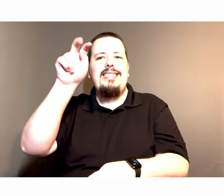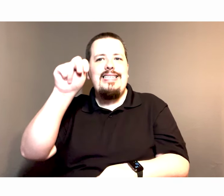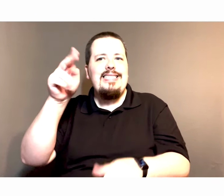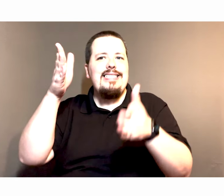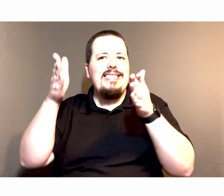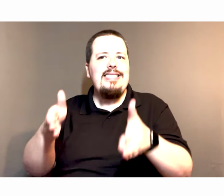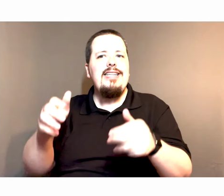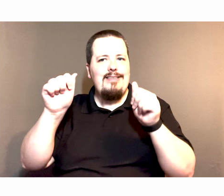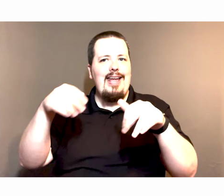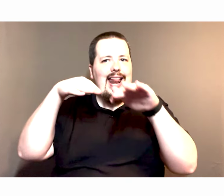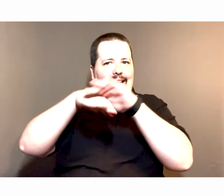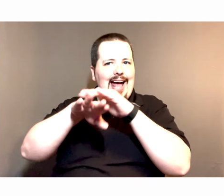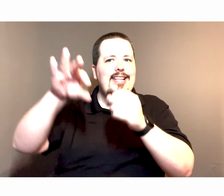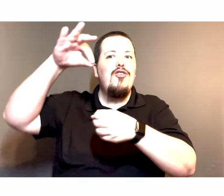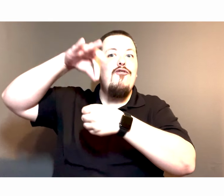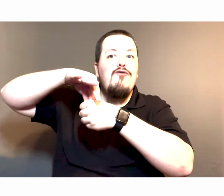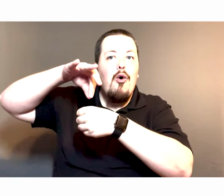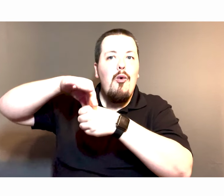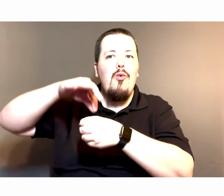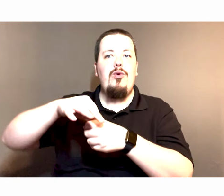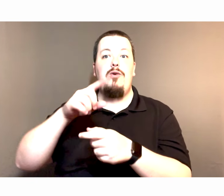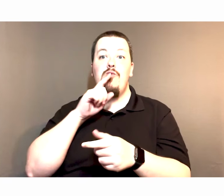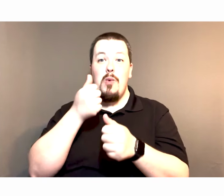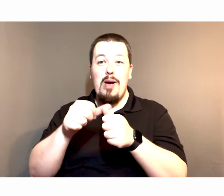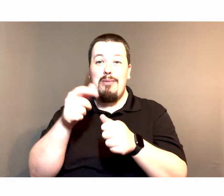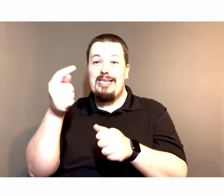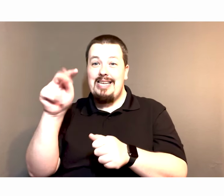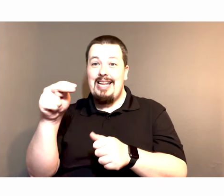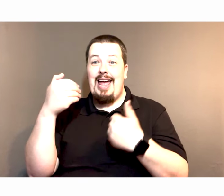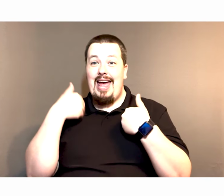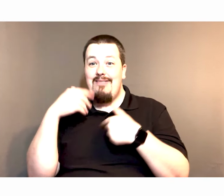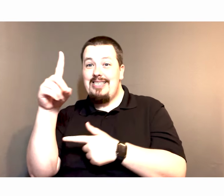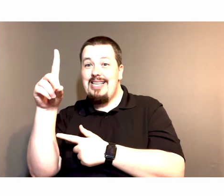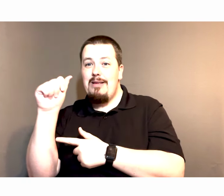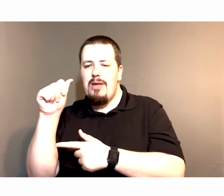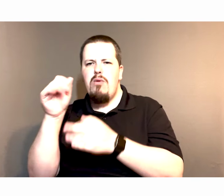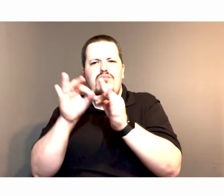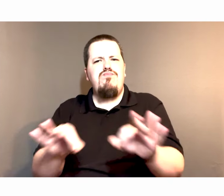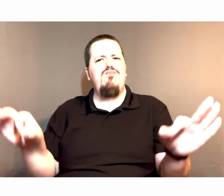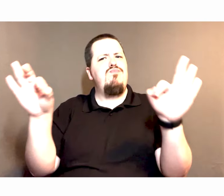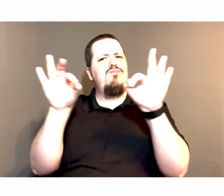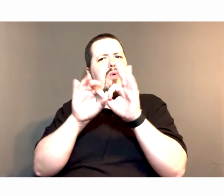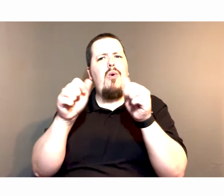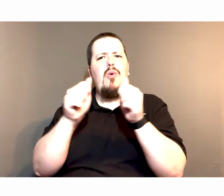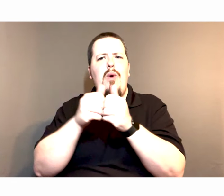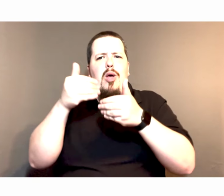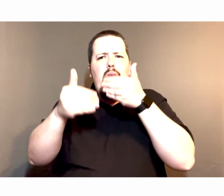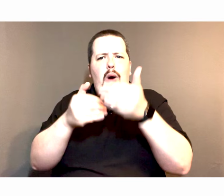to the ballot box. Remember Tennesseans with disabilities play a hugely important role in the voting process.